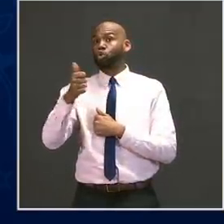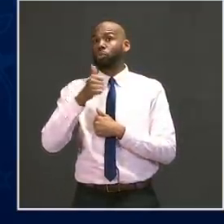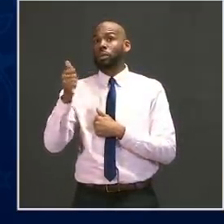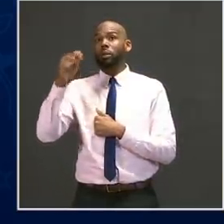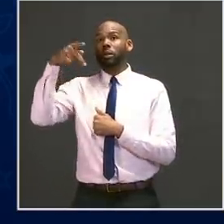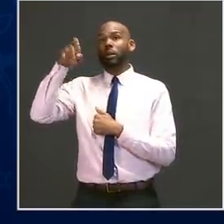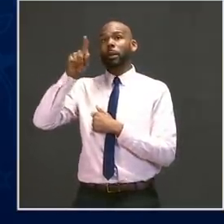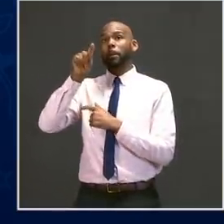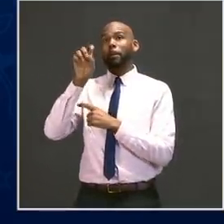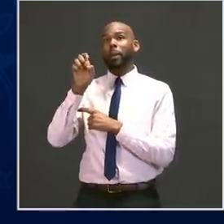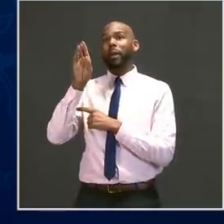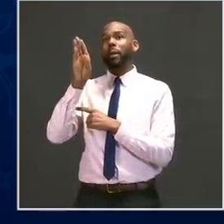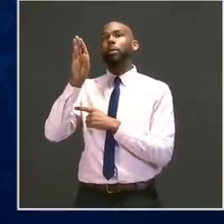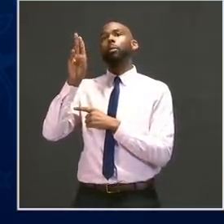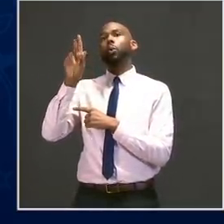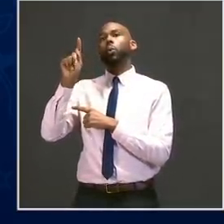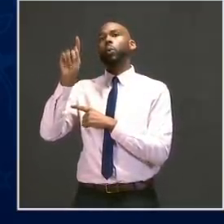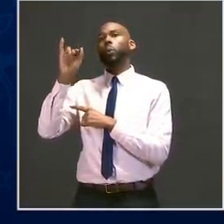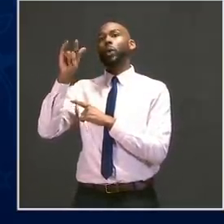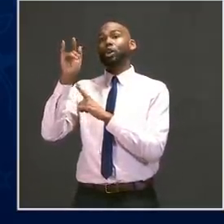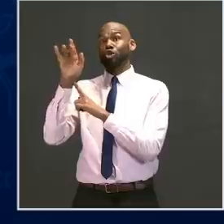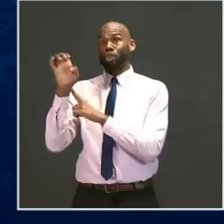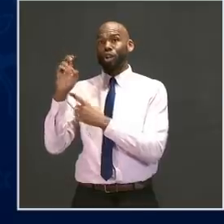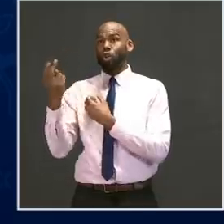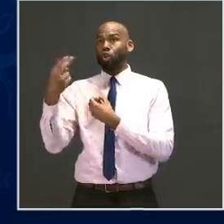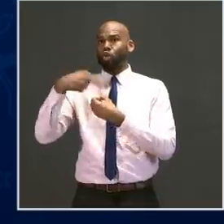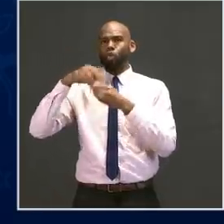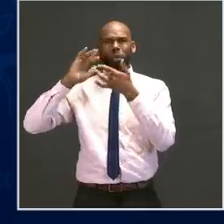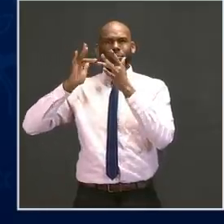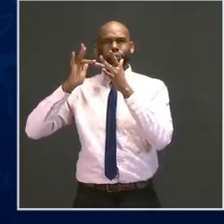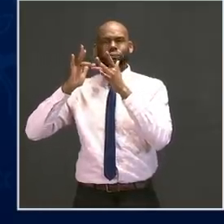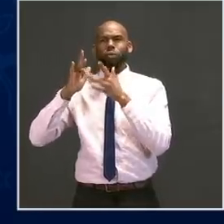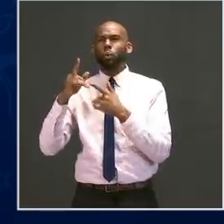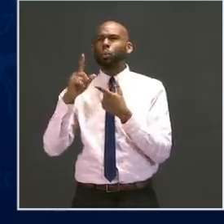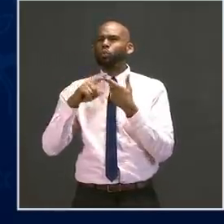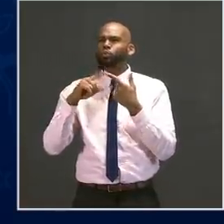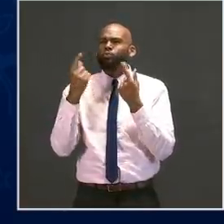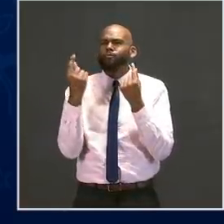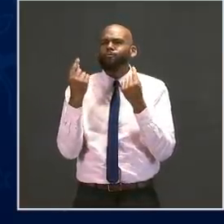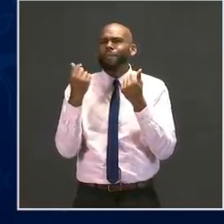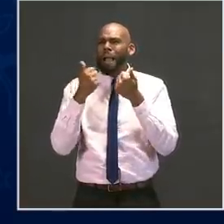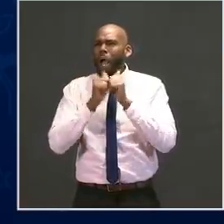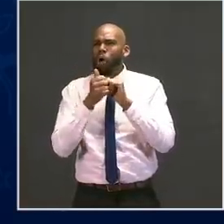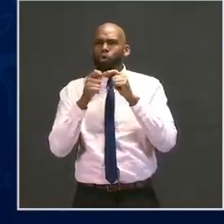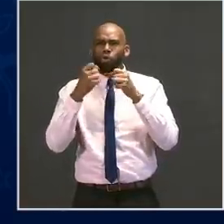joined virtually to discuss the critical need for investing in modern and sustainable American infrastructure.